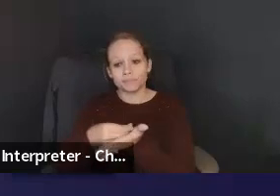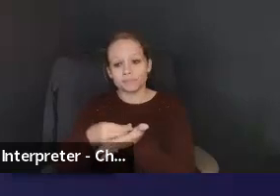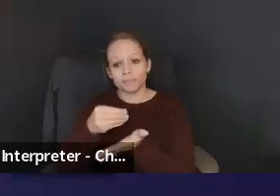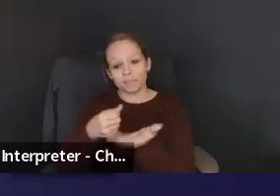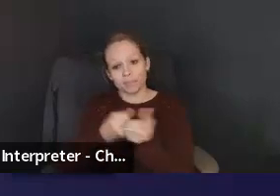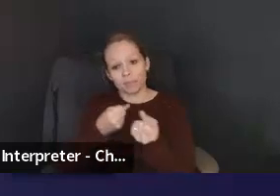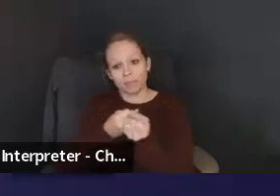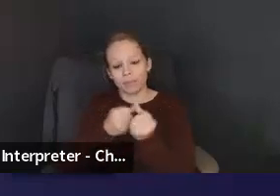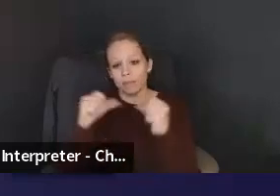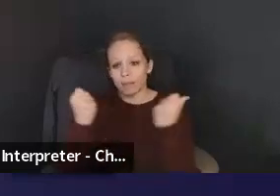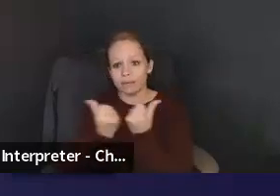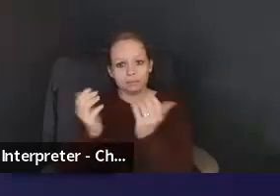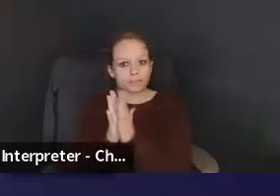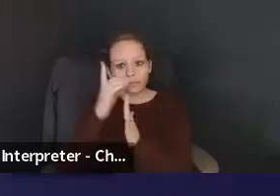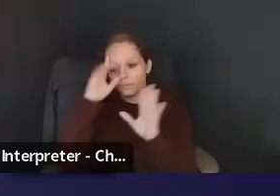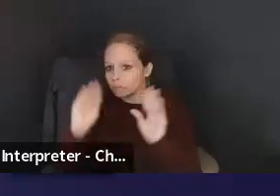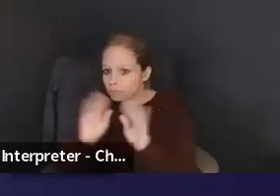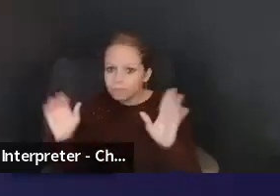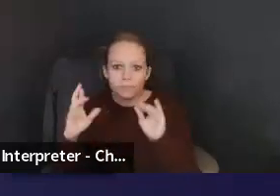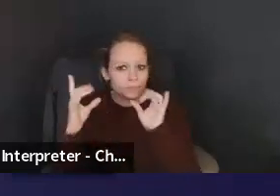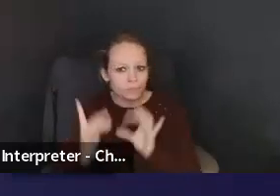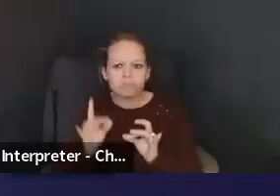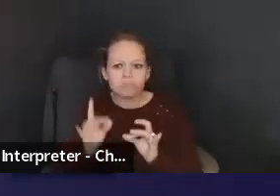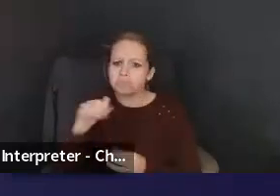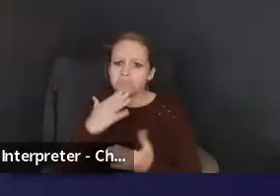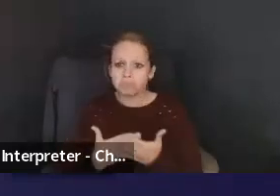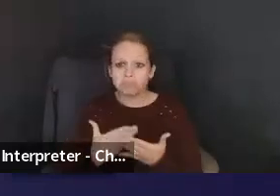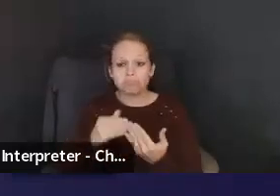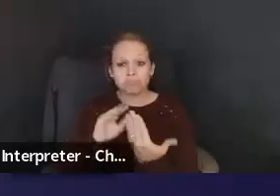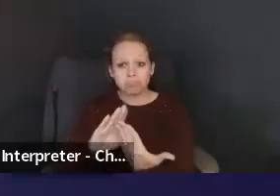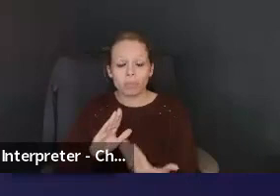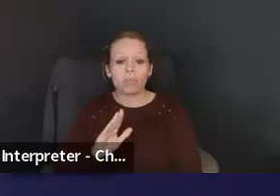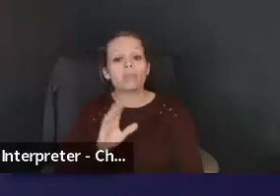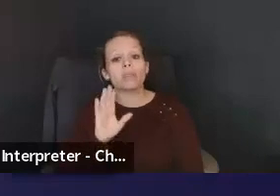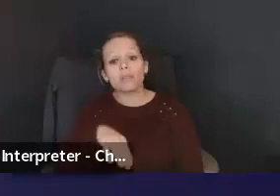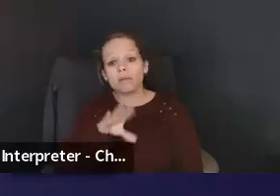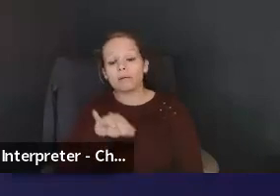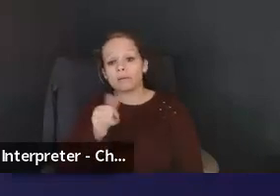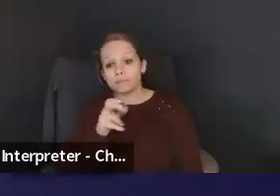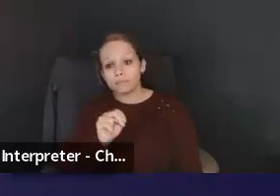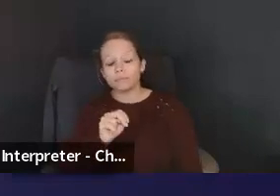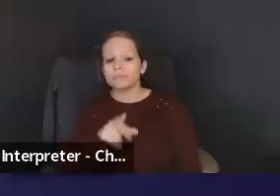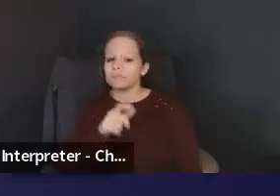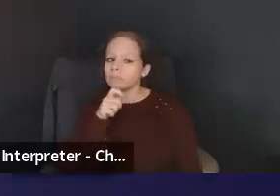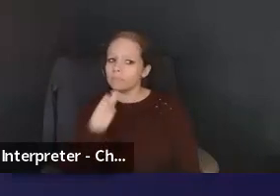clarification or feedback is always good. I will tell you, John, that it's uncommon that there's